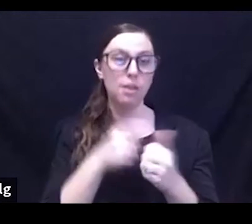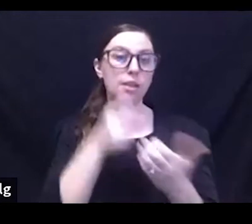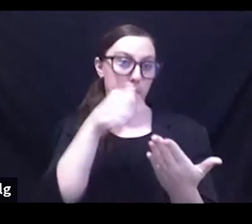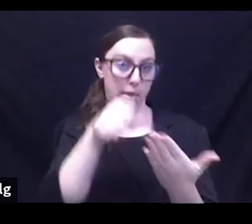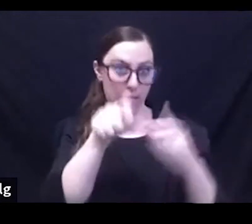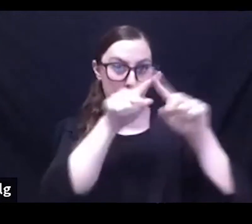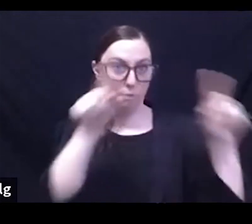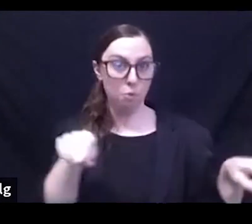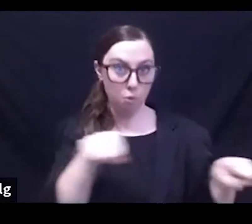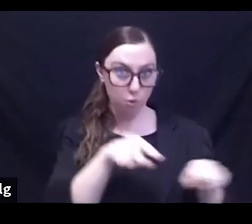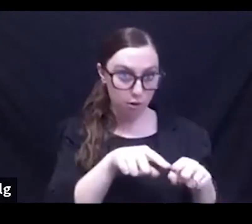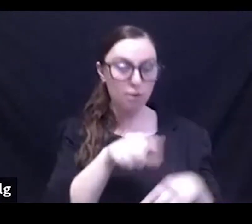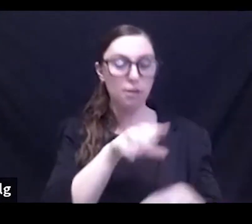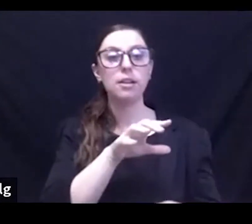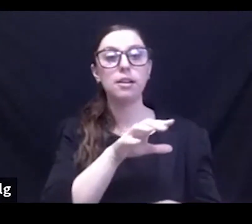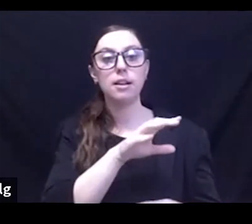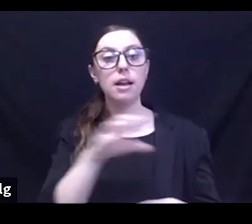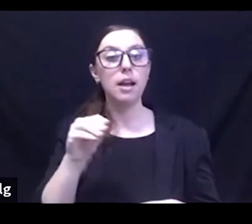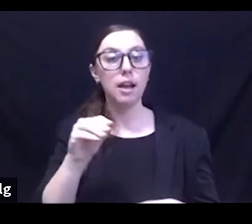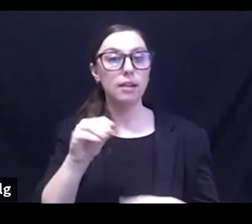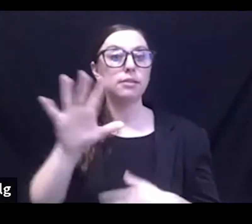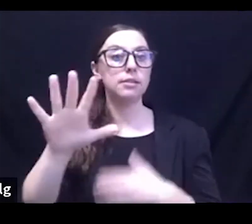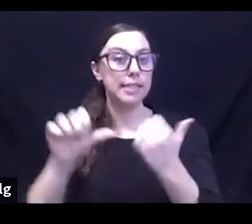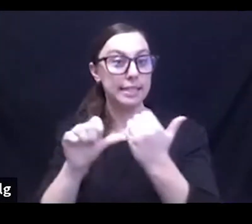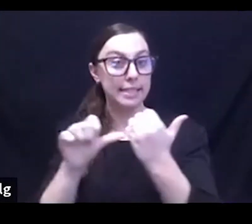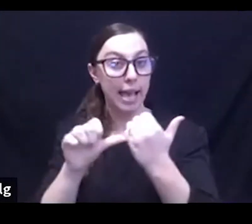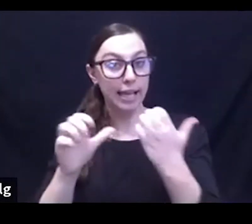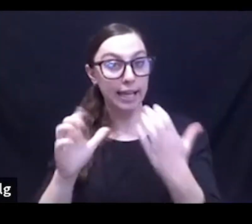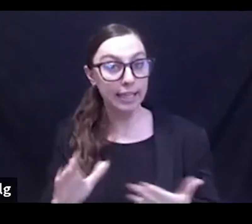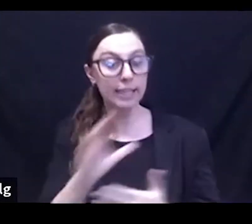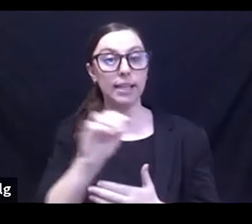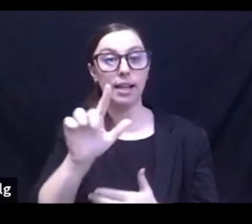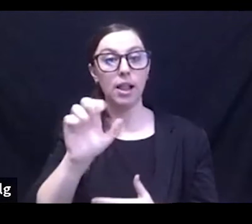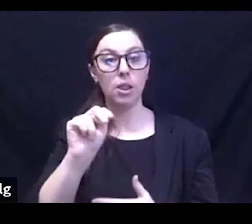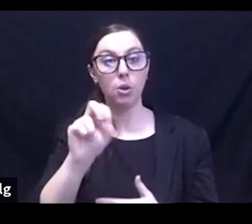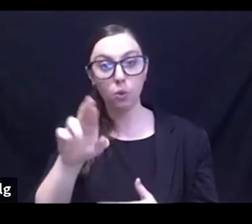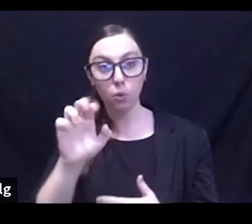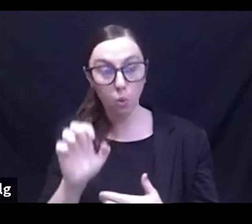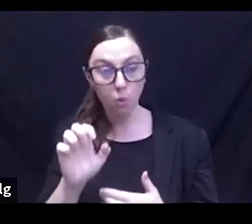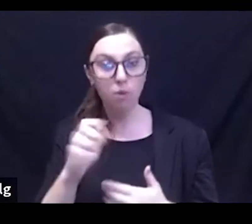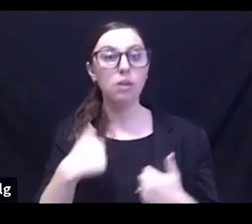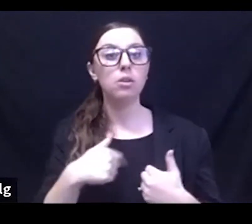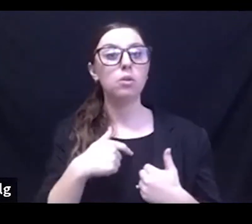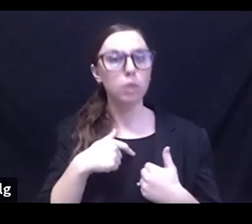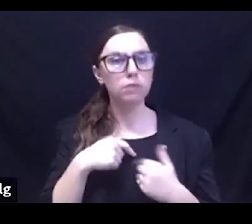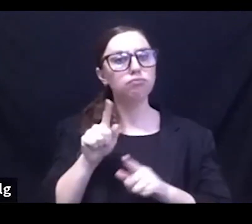board and through Michael's aide and through Lenore, we initially asked Michael a